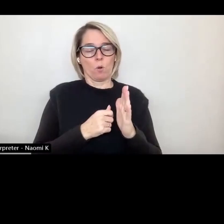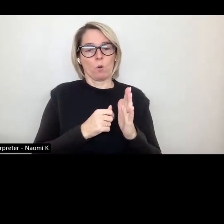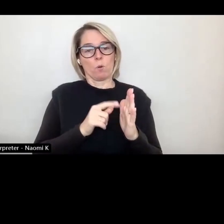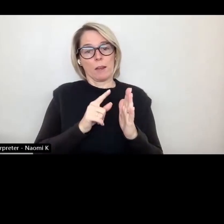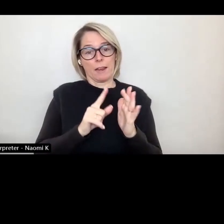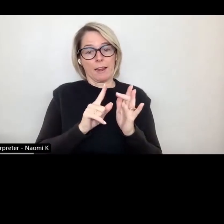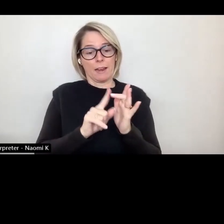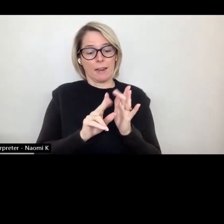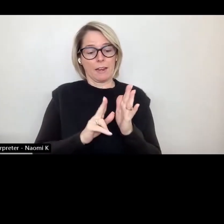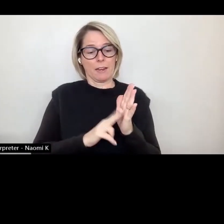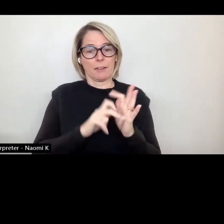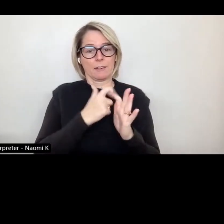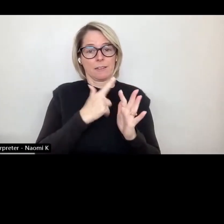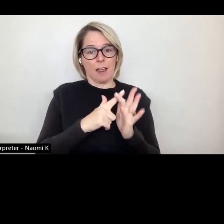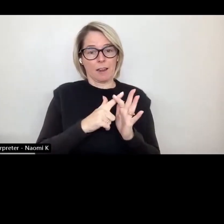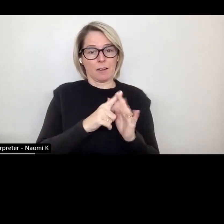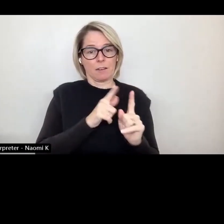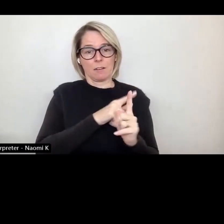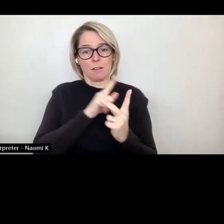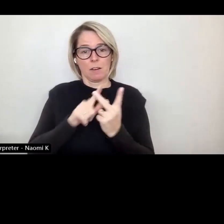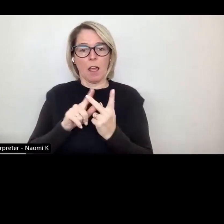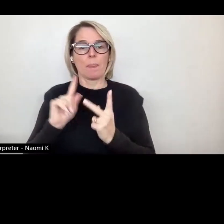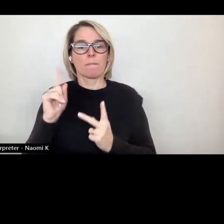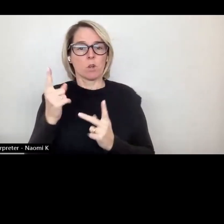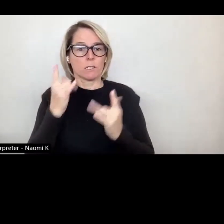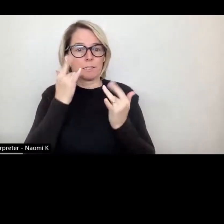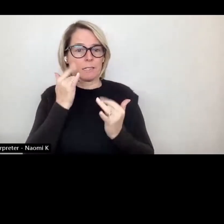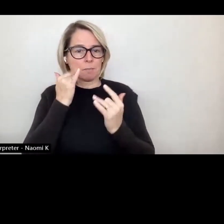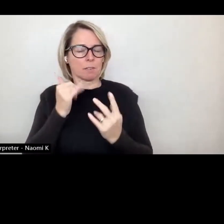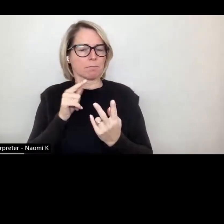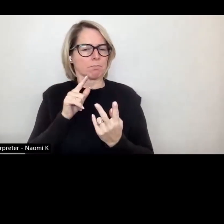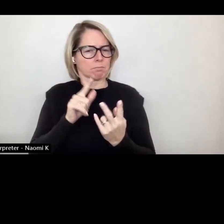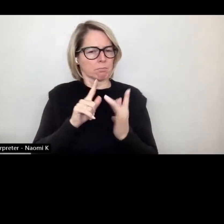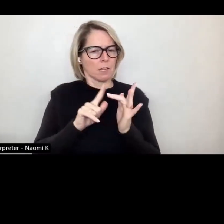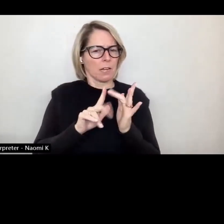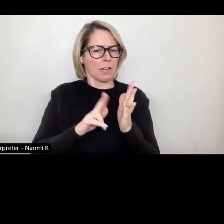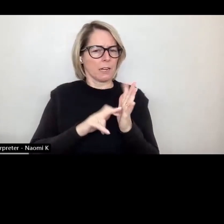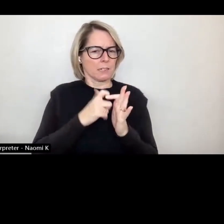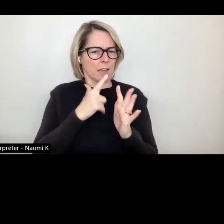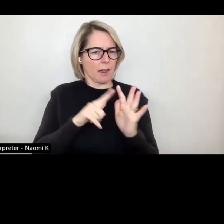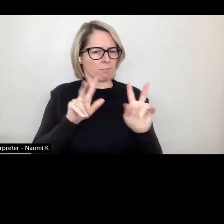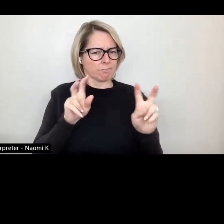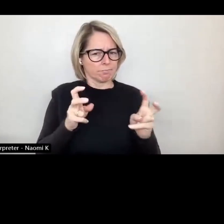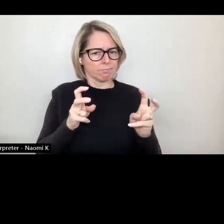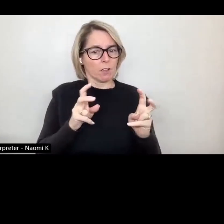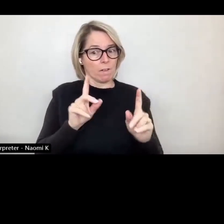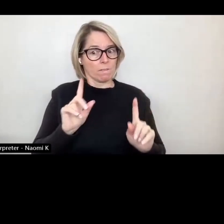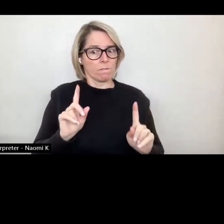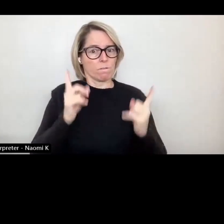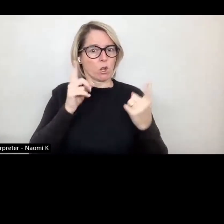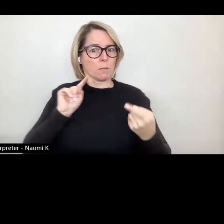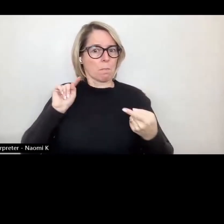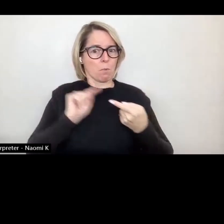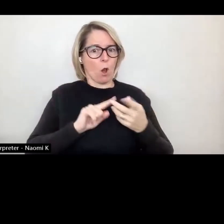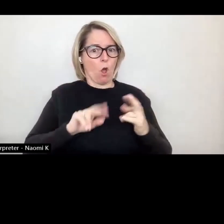The question is, intake defined as the first point of conduct or is it from the first Carers STAR™ assessment?